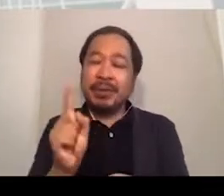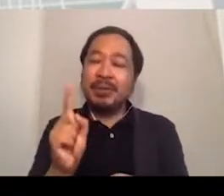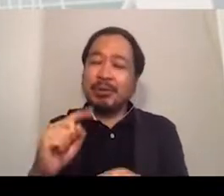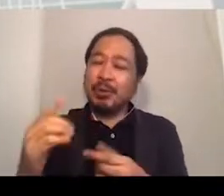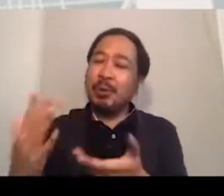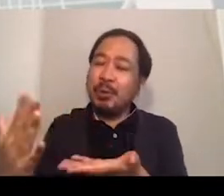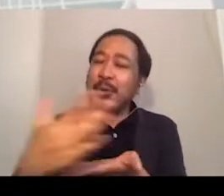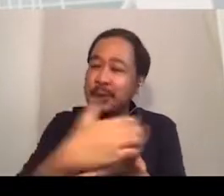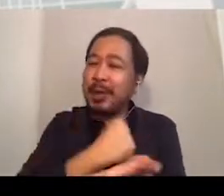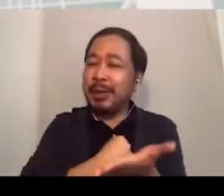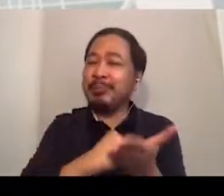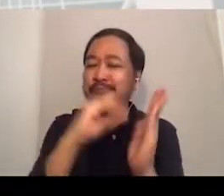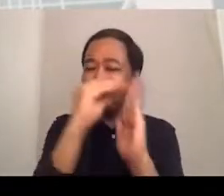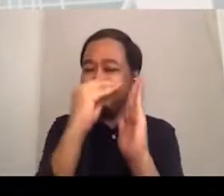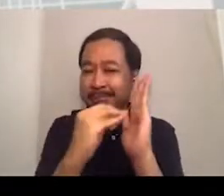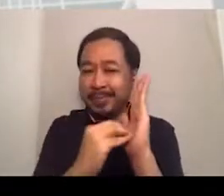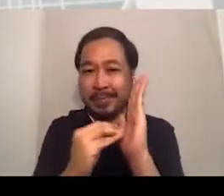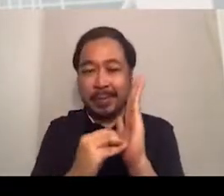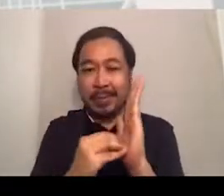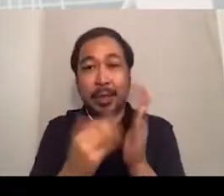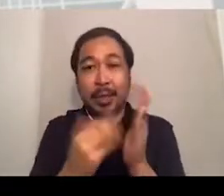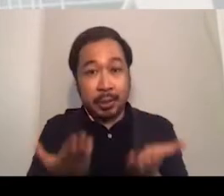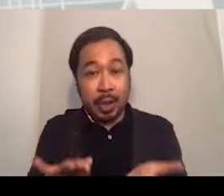These should also be part of the new normal.